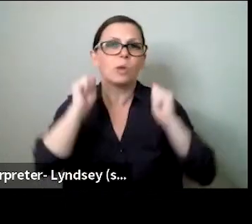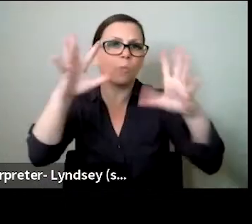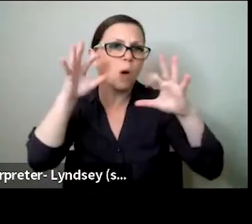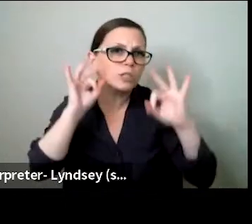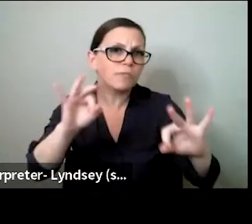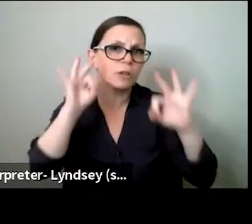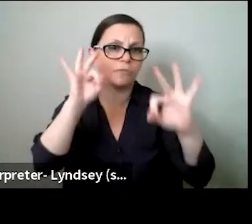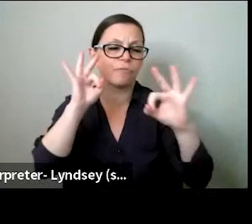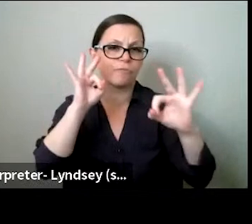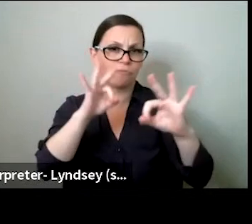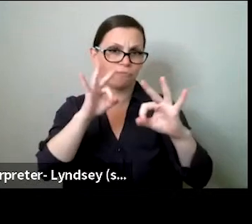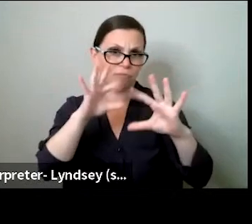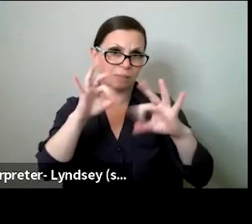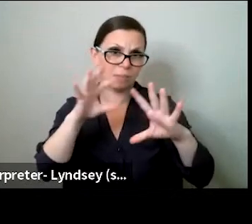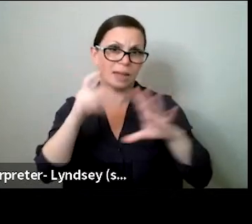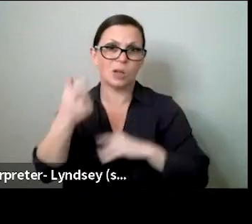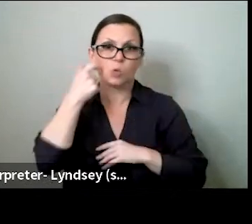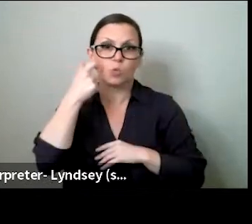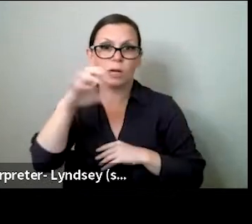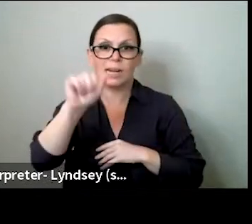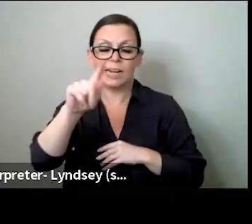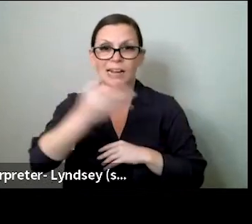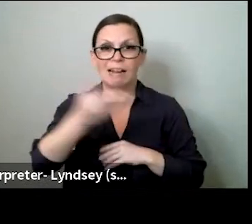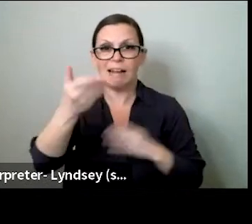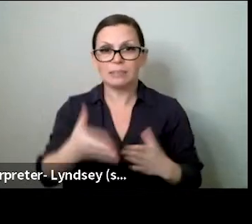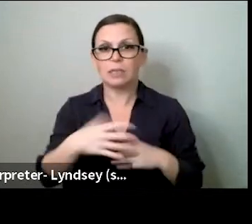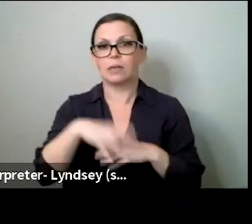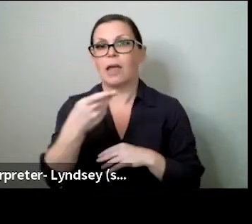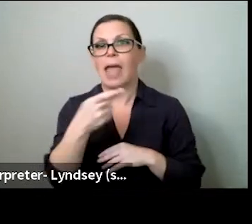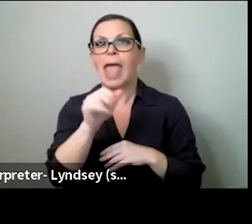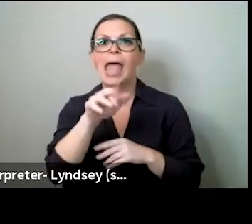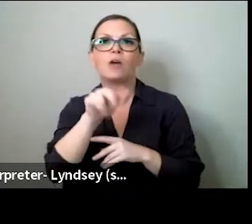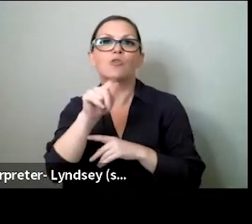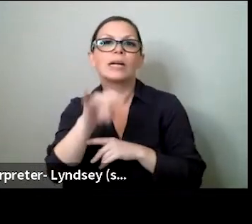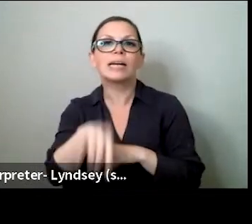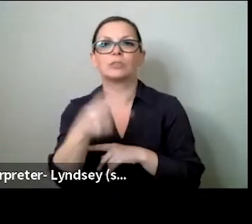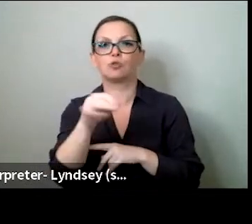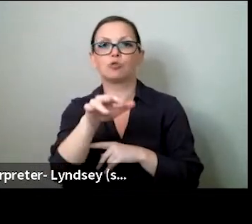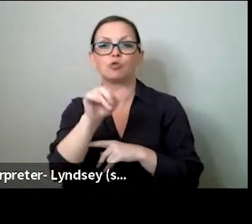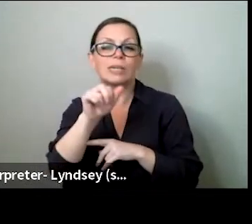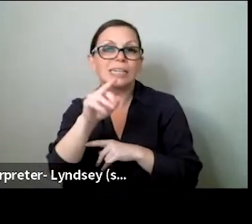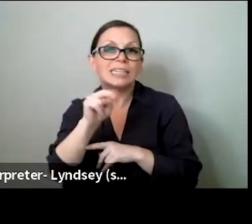And recently we've had casting directors like Harriet Greenspan, Krisha Bullock, Kendra Castleberry,